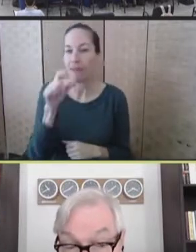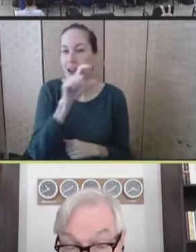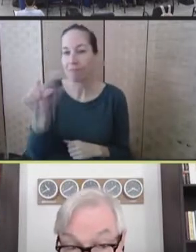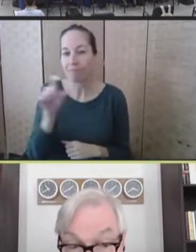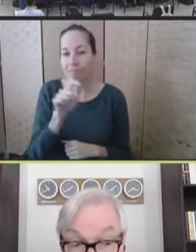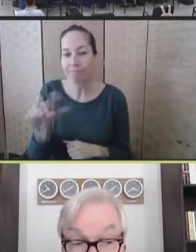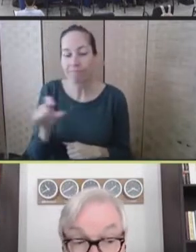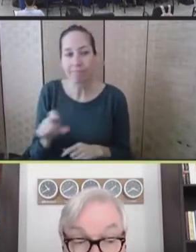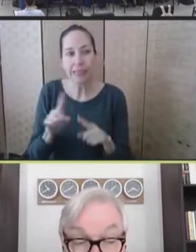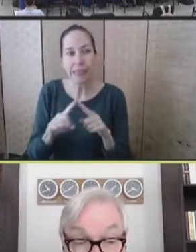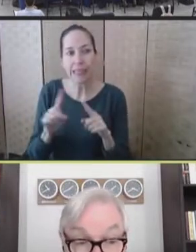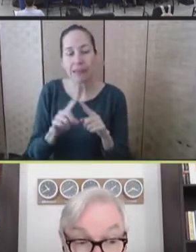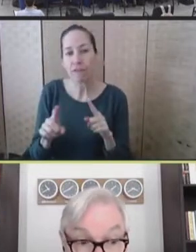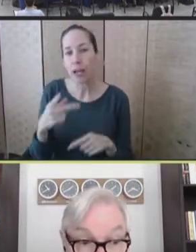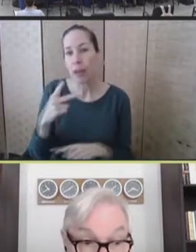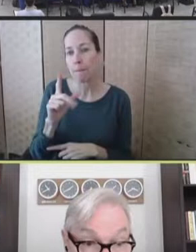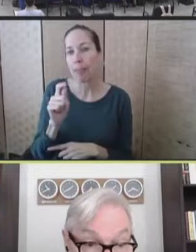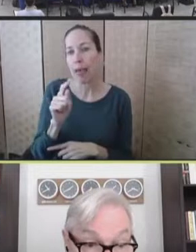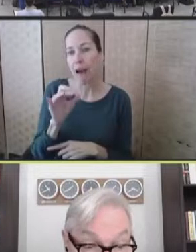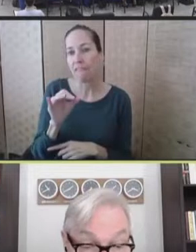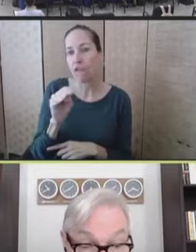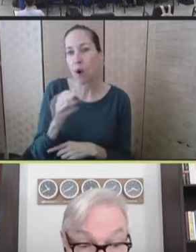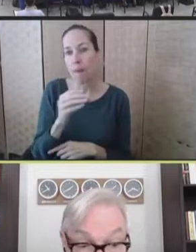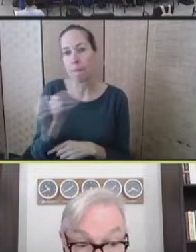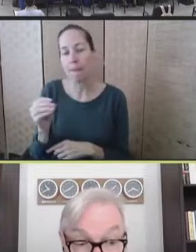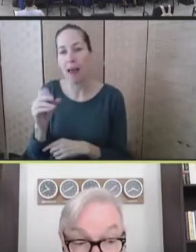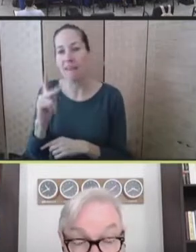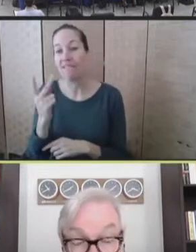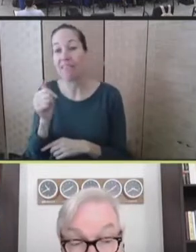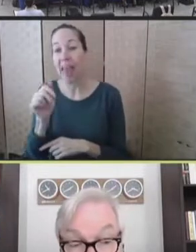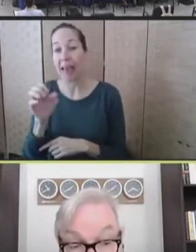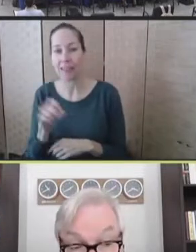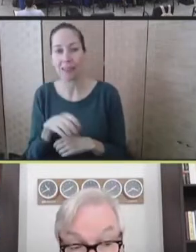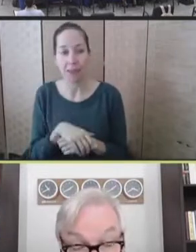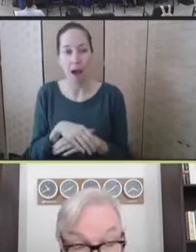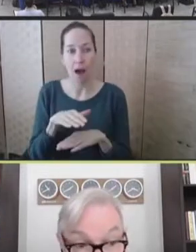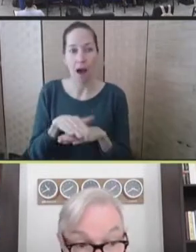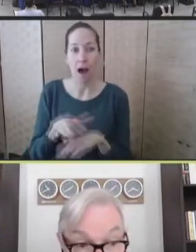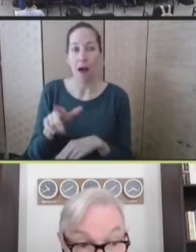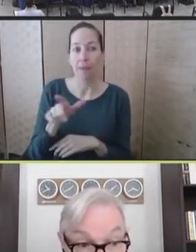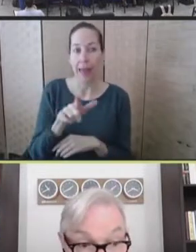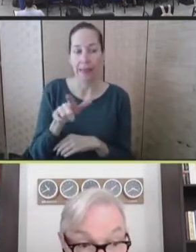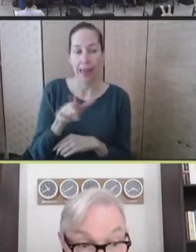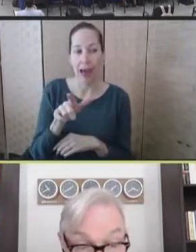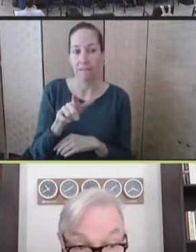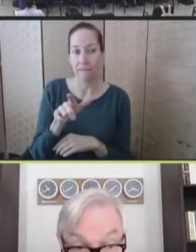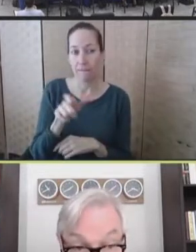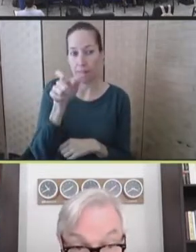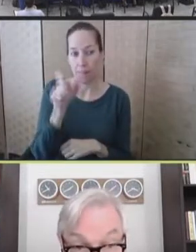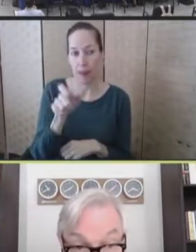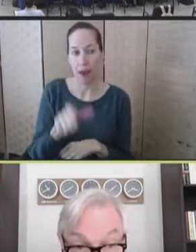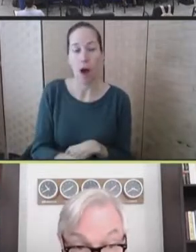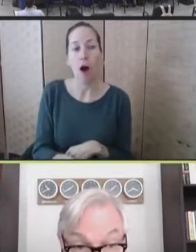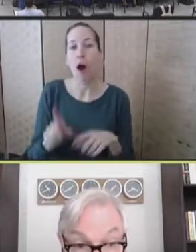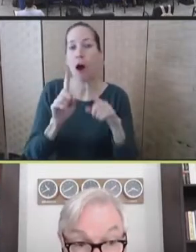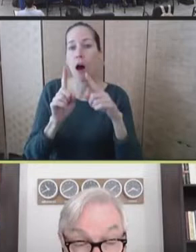phase. And each one of these, as you'll see on the left vertical bar, the different types of platforms.